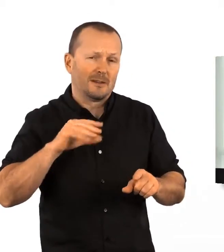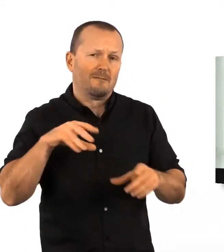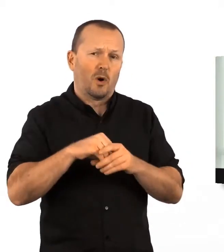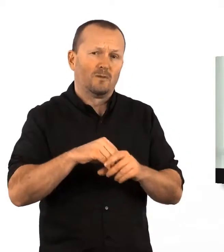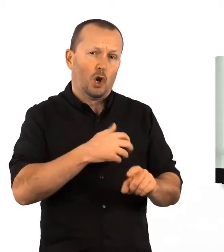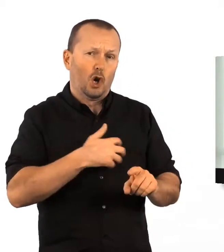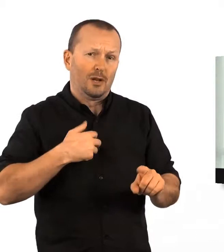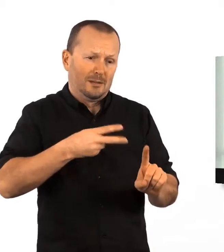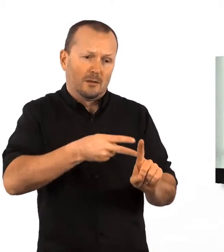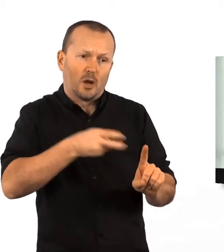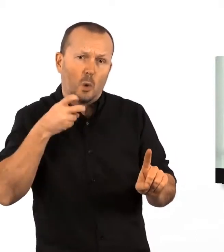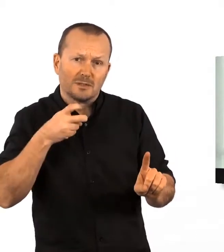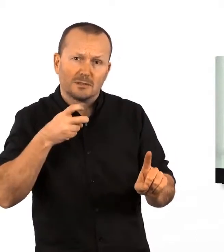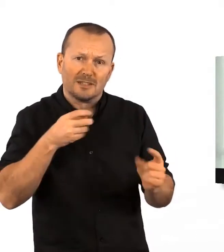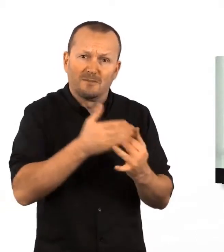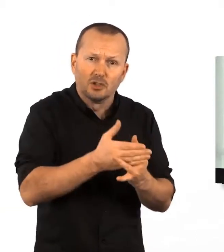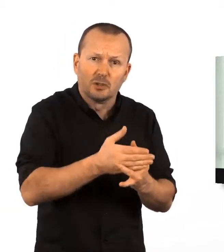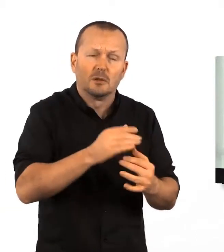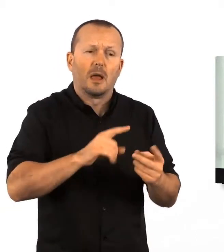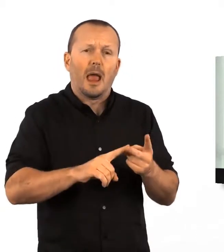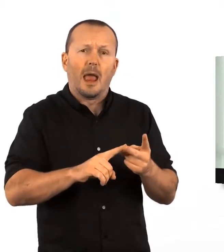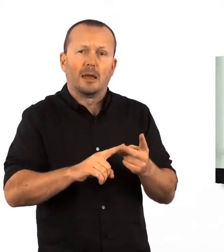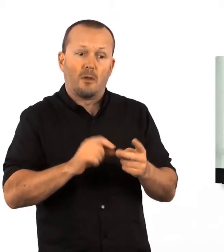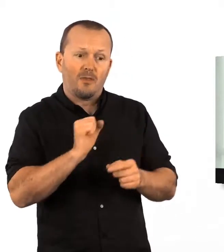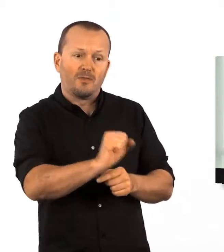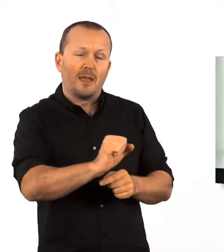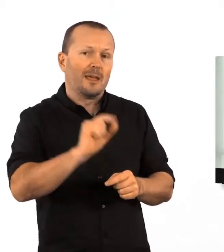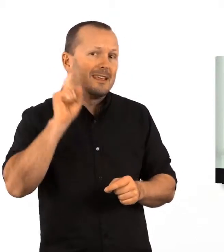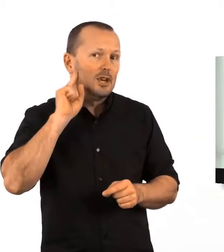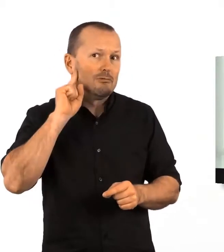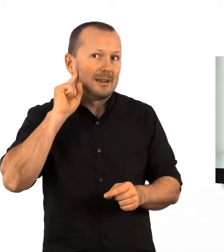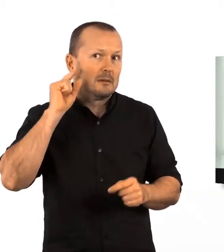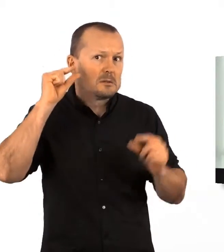and diagnoses. It requires things like obviously maximising the auditory potential of the child